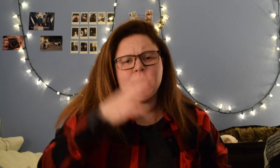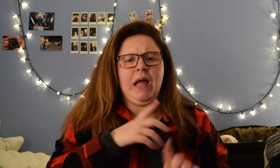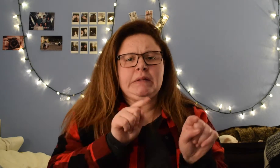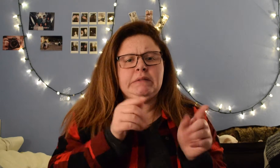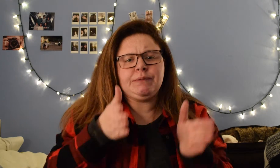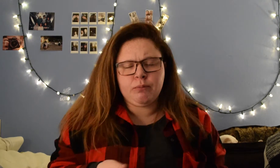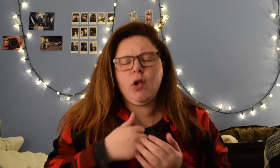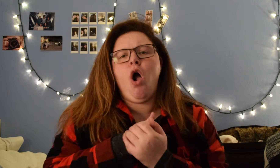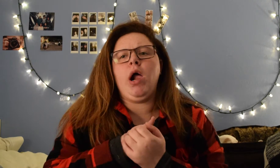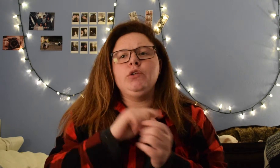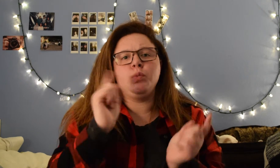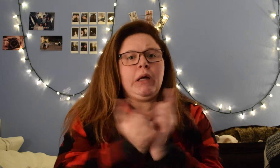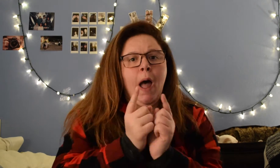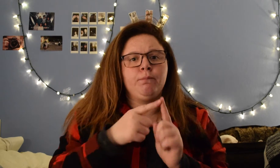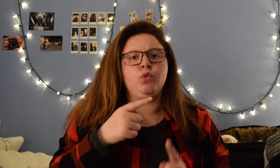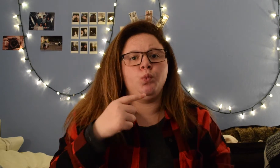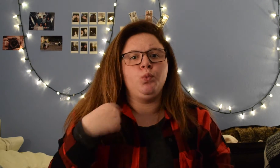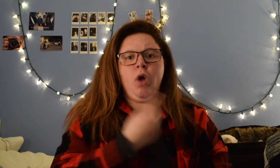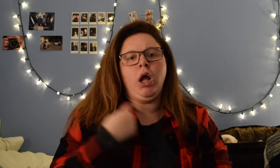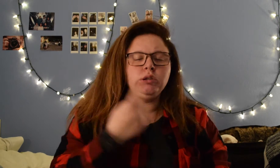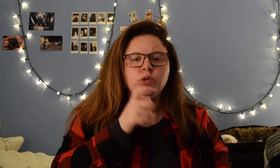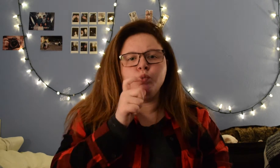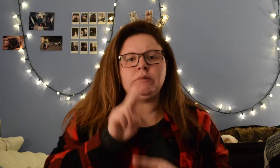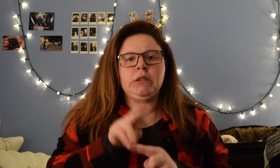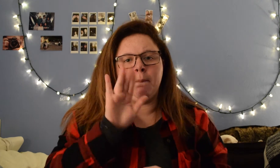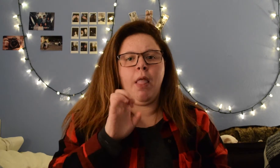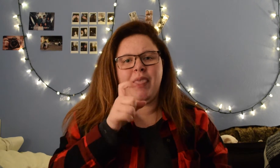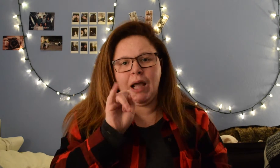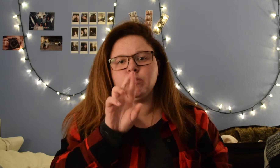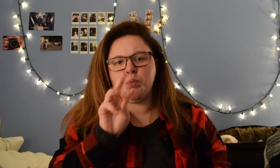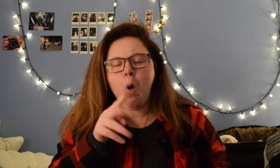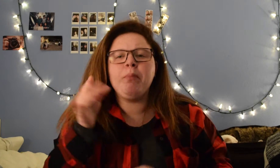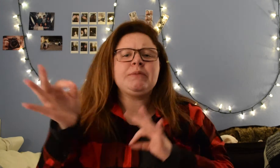There was a man who was a flight attendant and he approached us